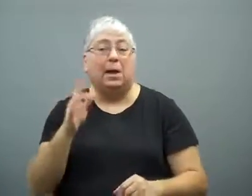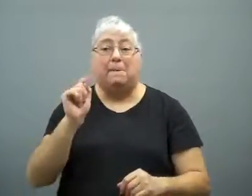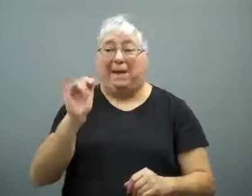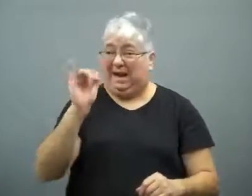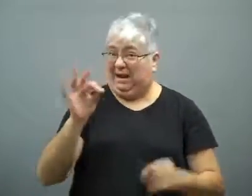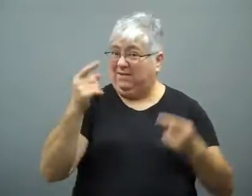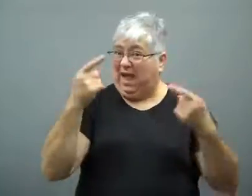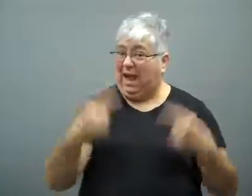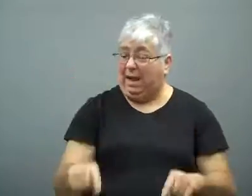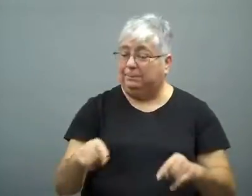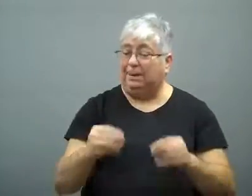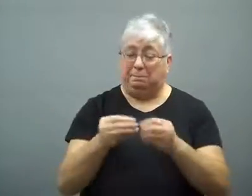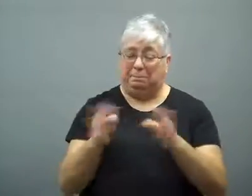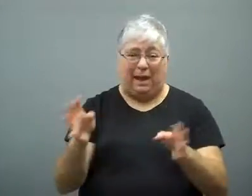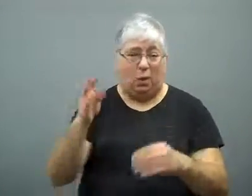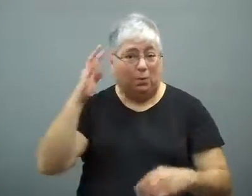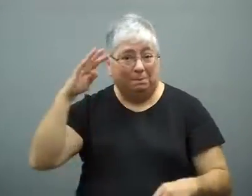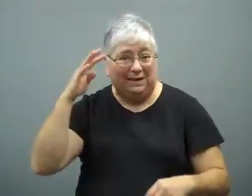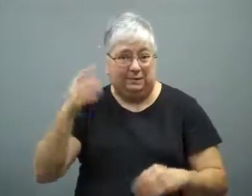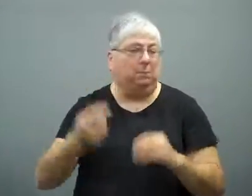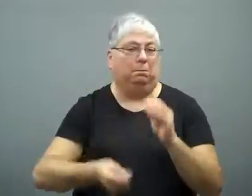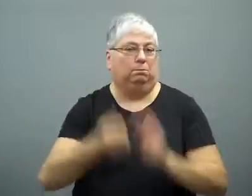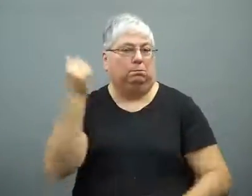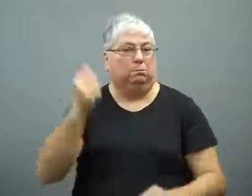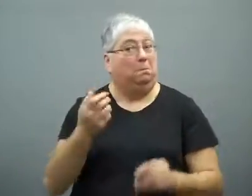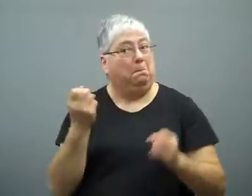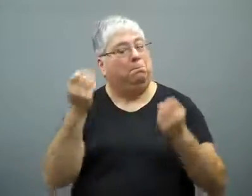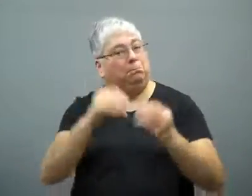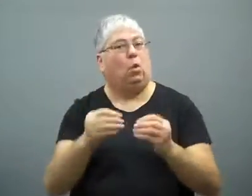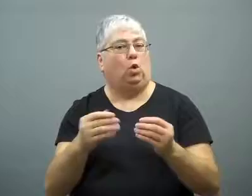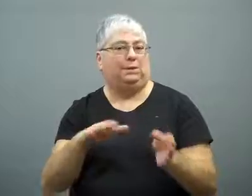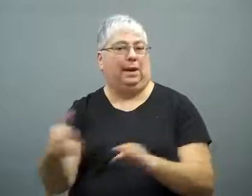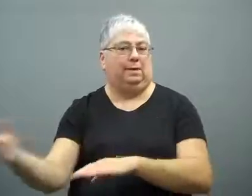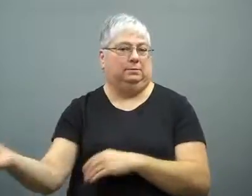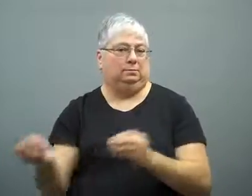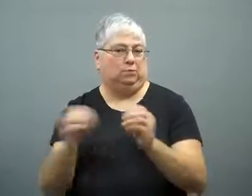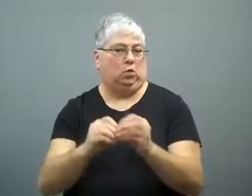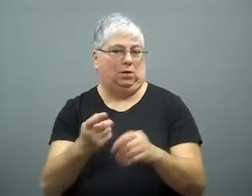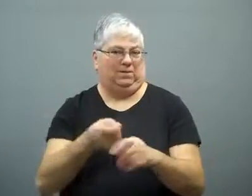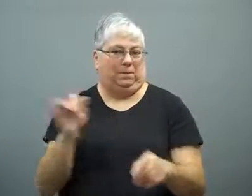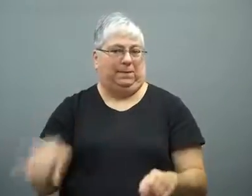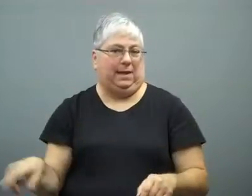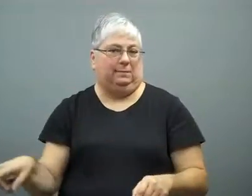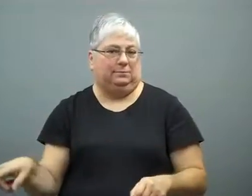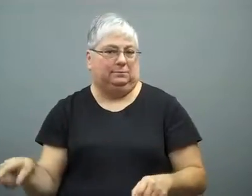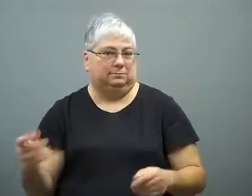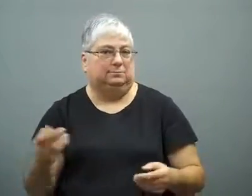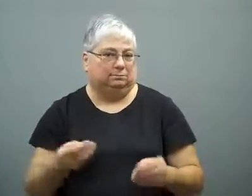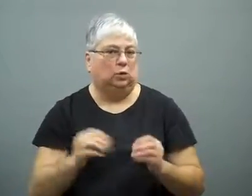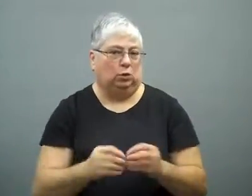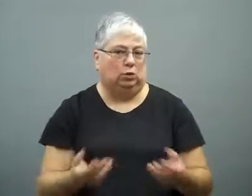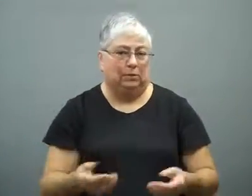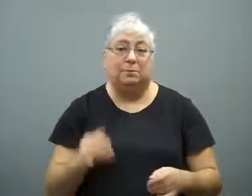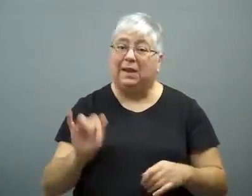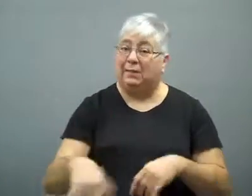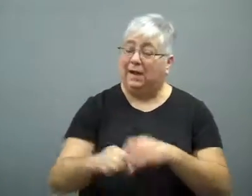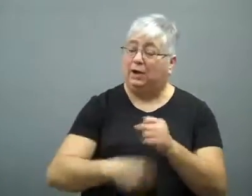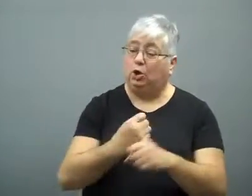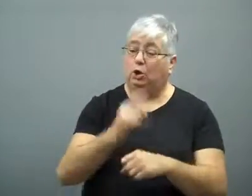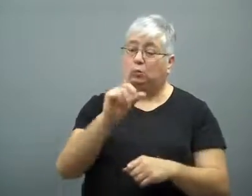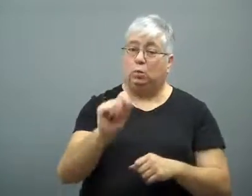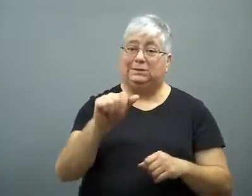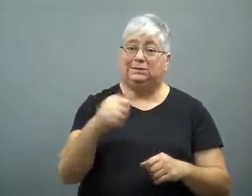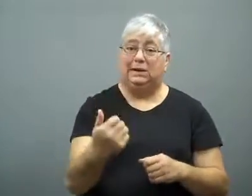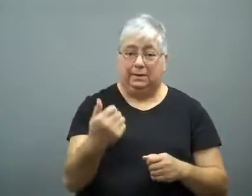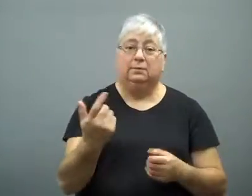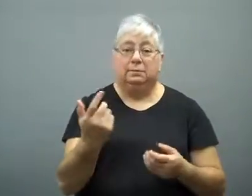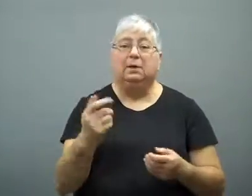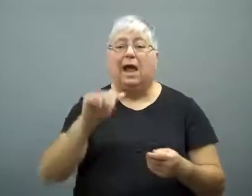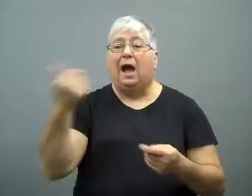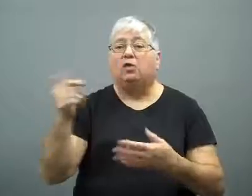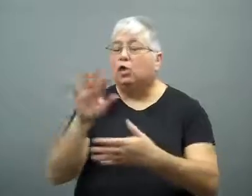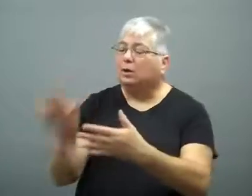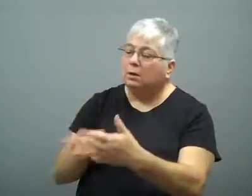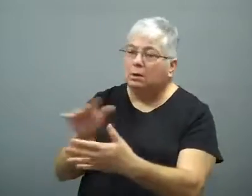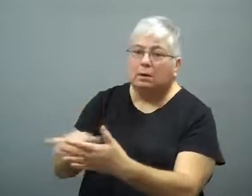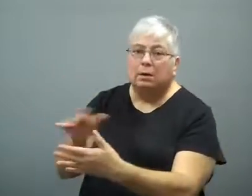A higher percentage die from the bleeding type of stroke than the blockage type.